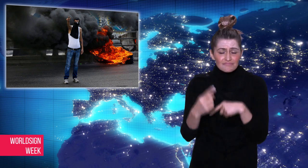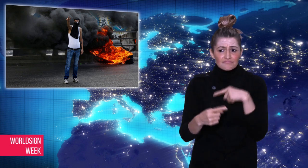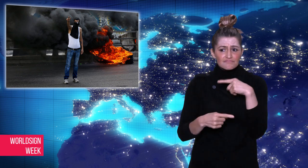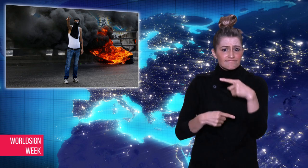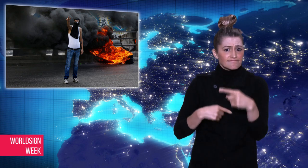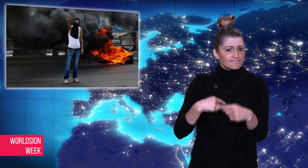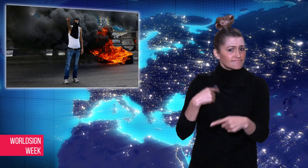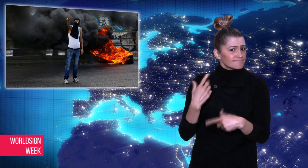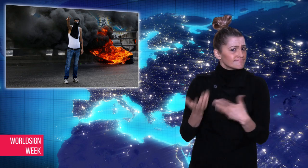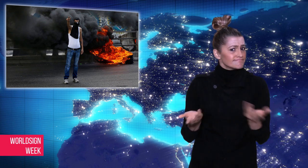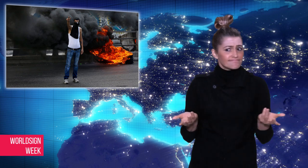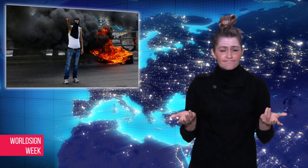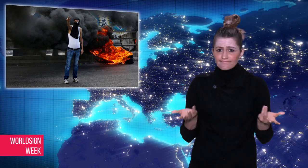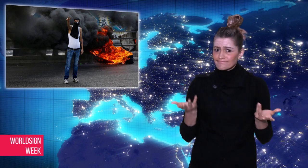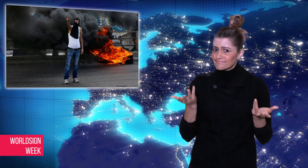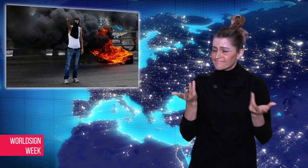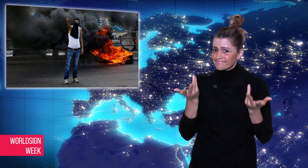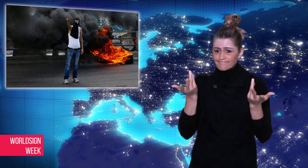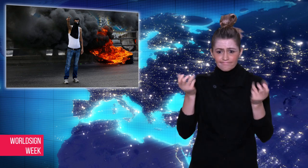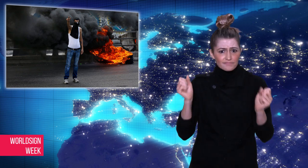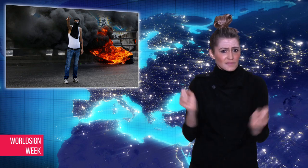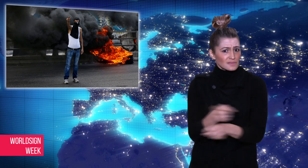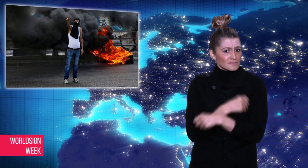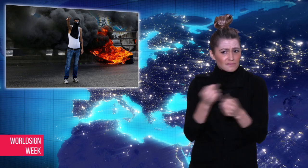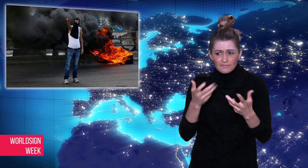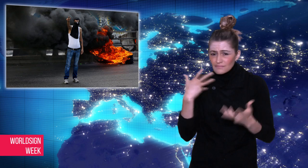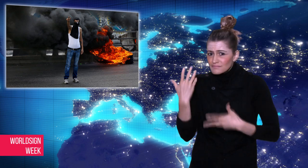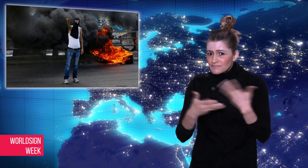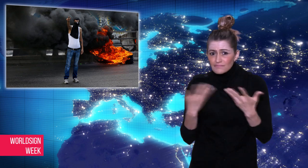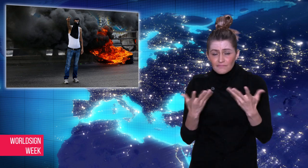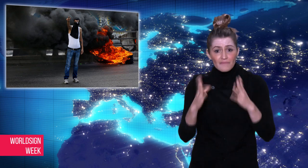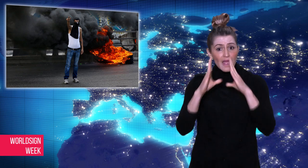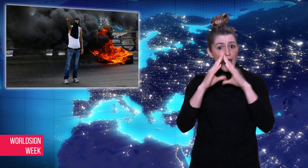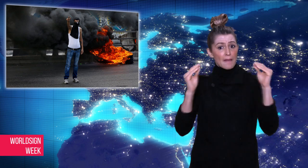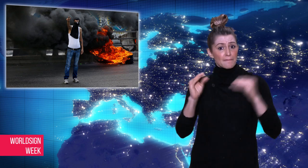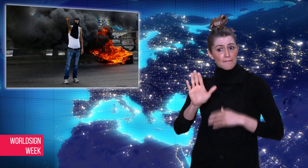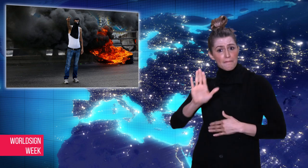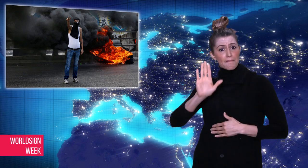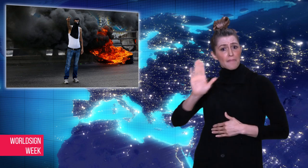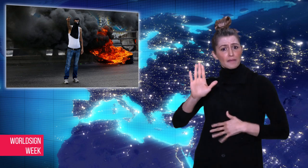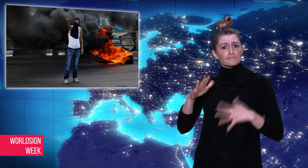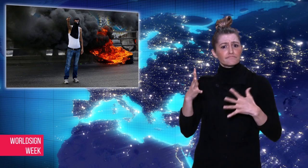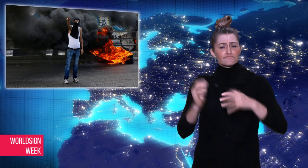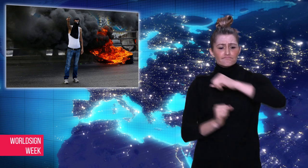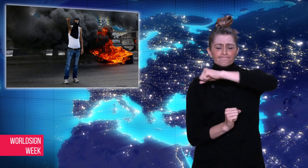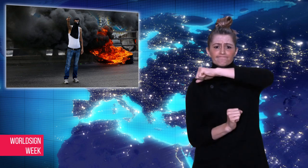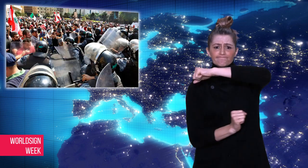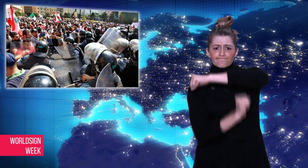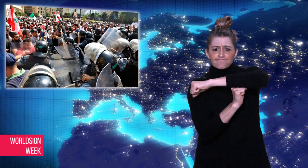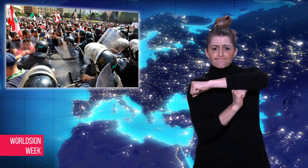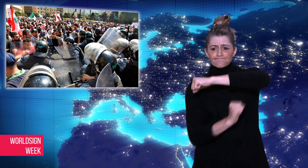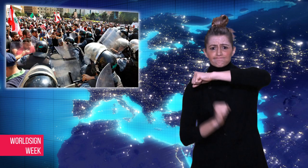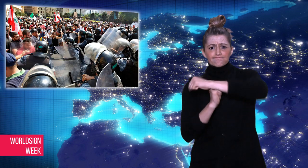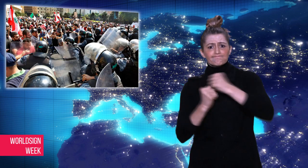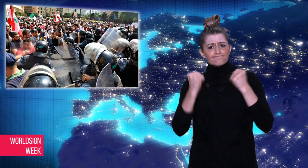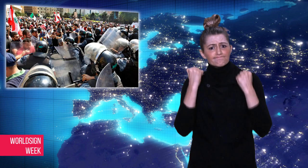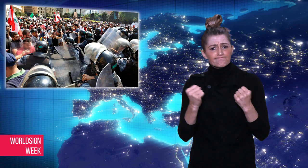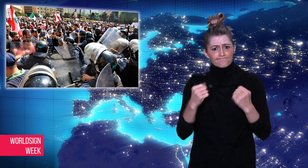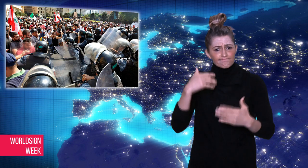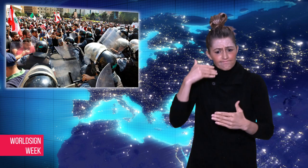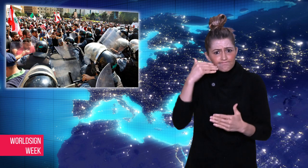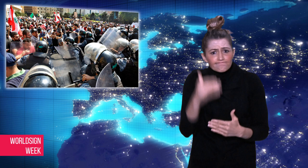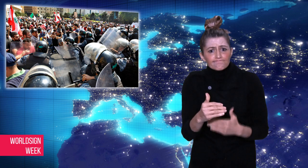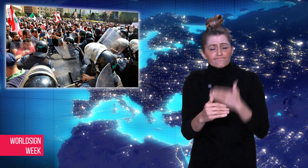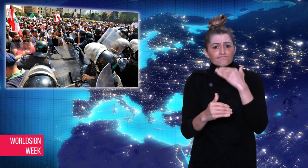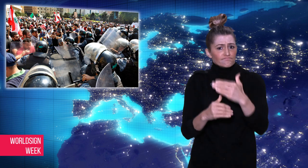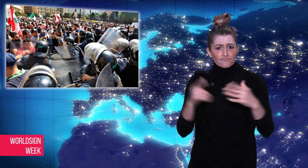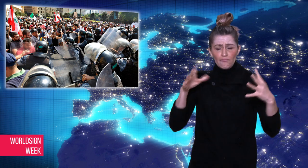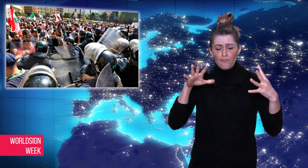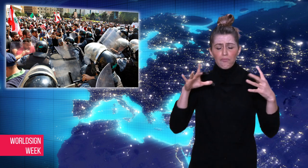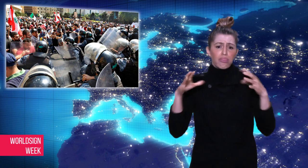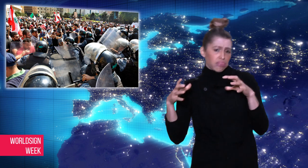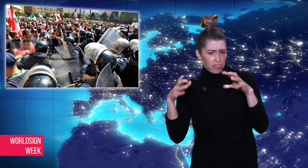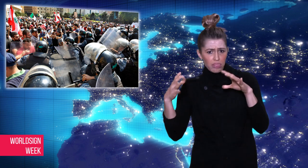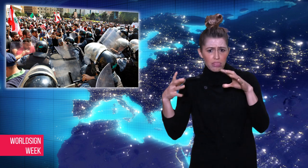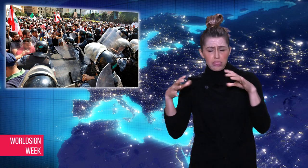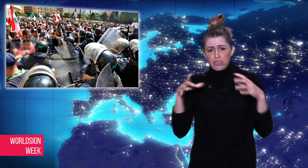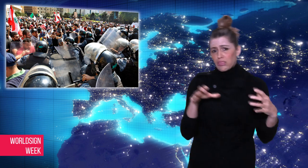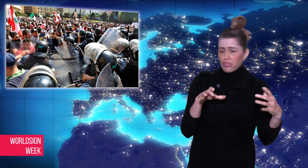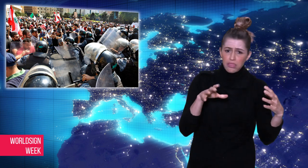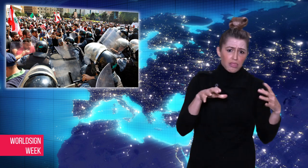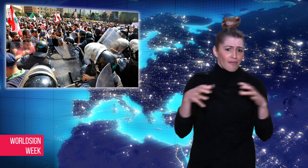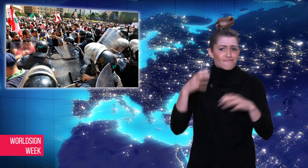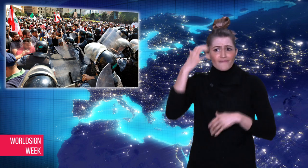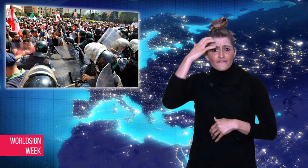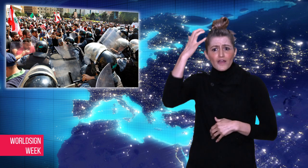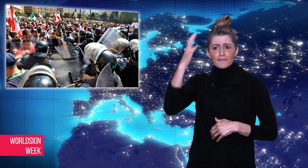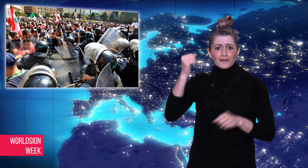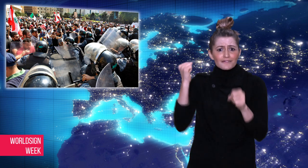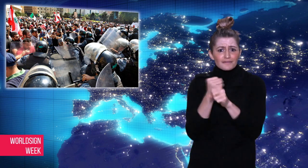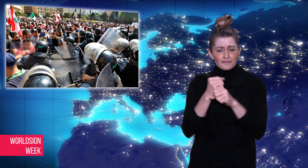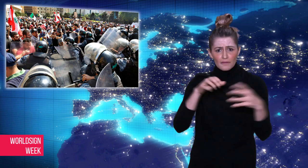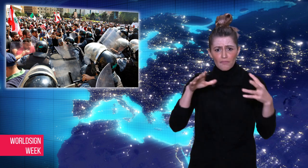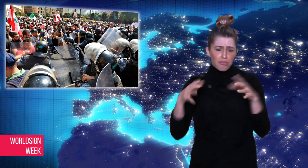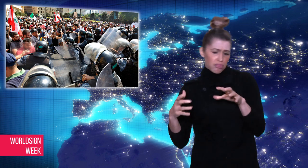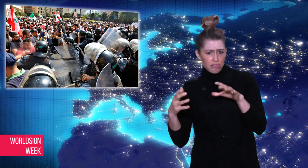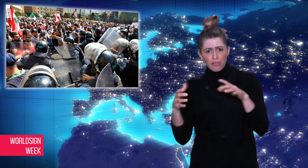in 1990, Lebanon has crumbling infrastructure